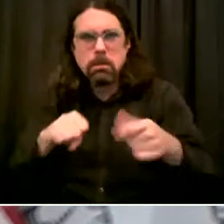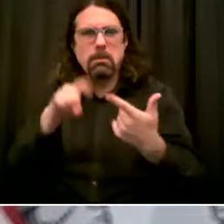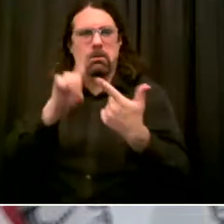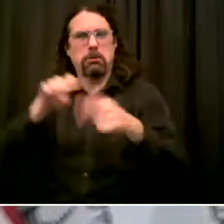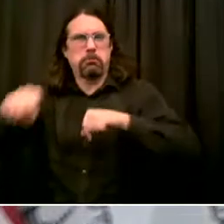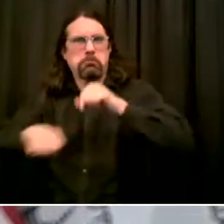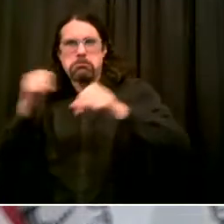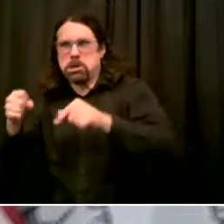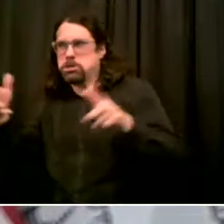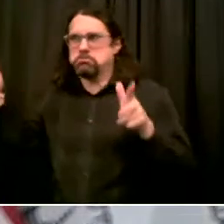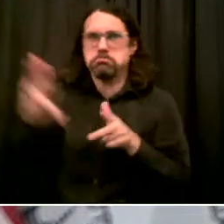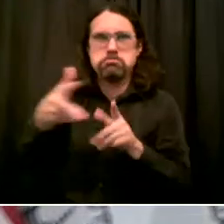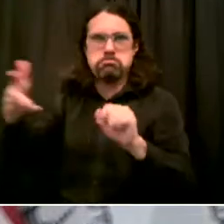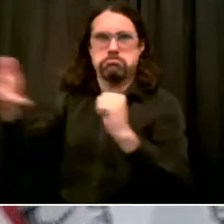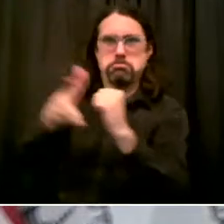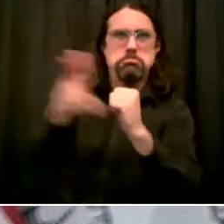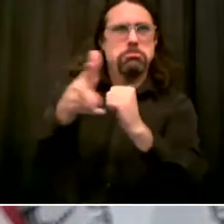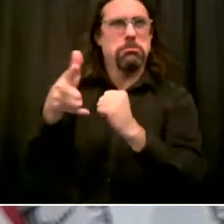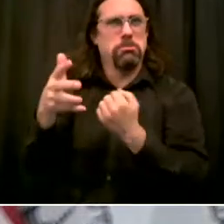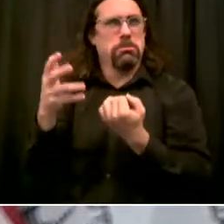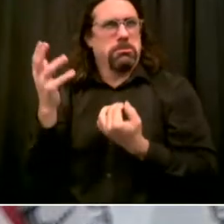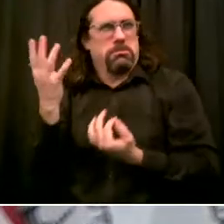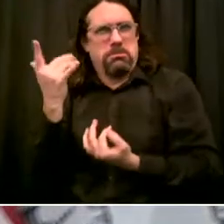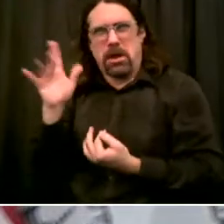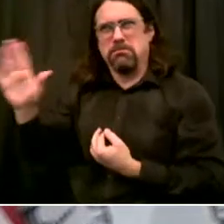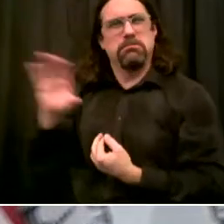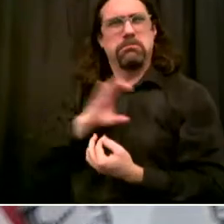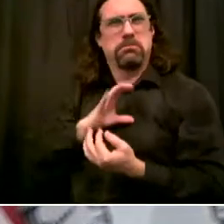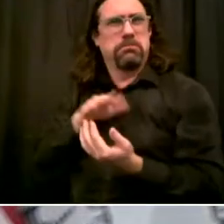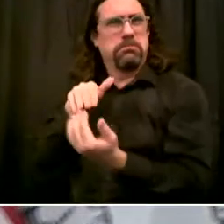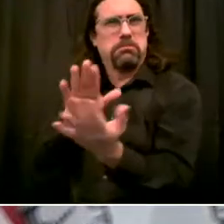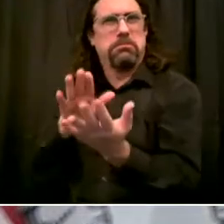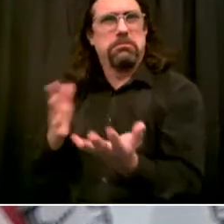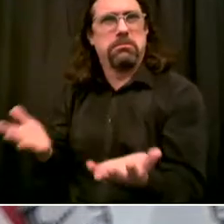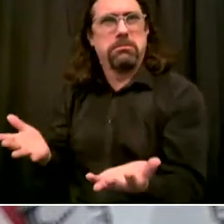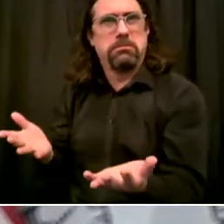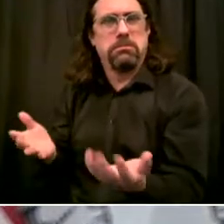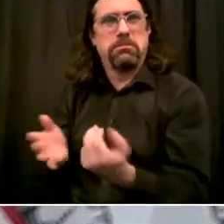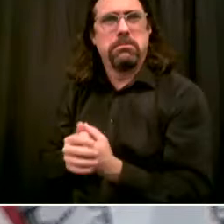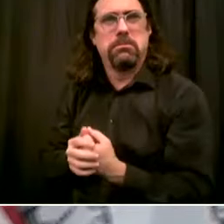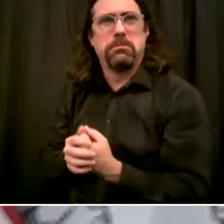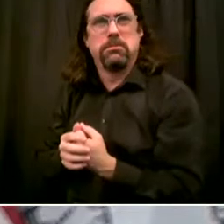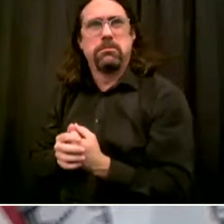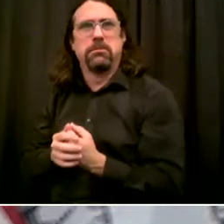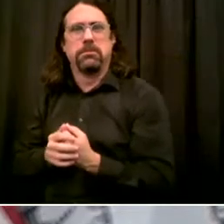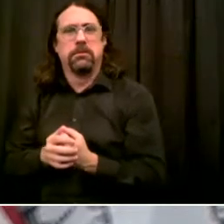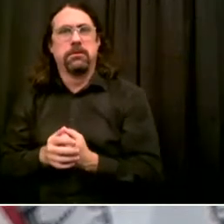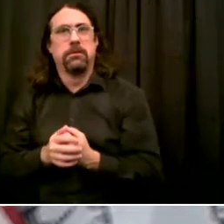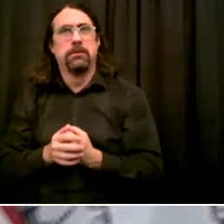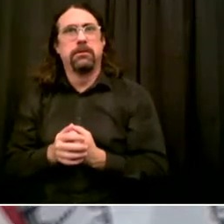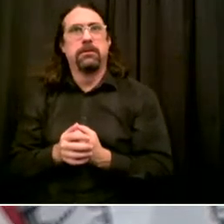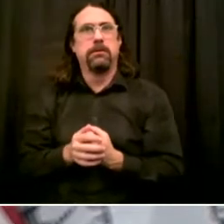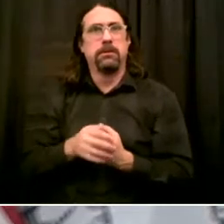STREET.